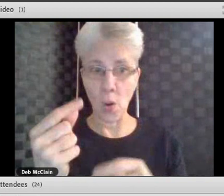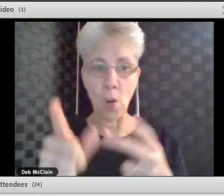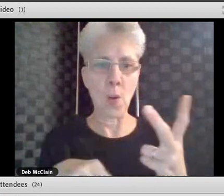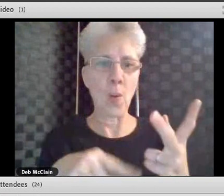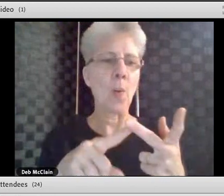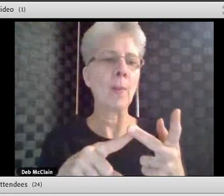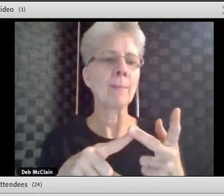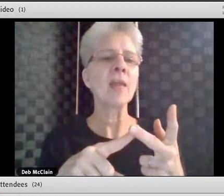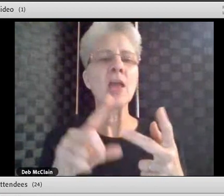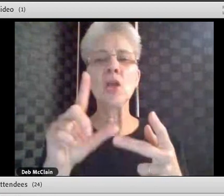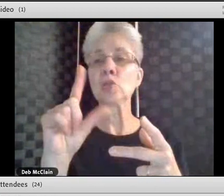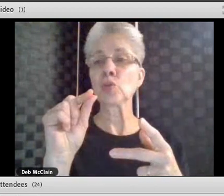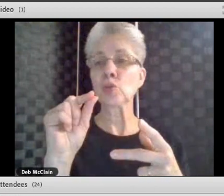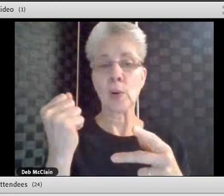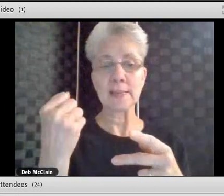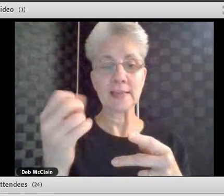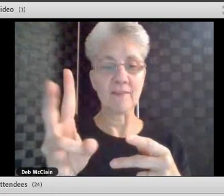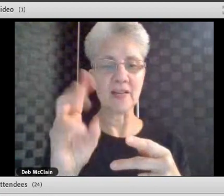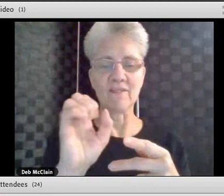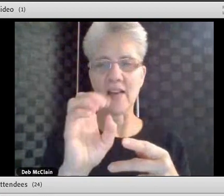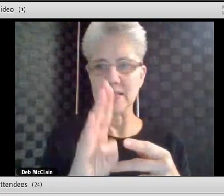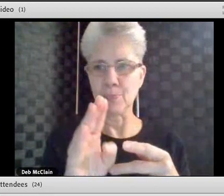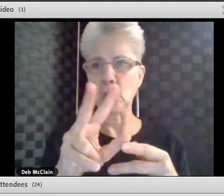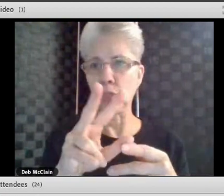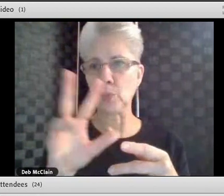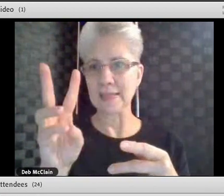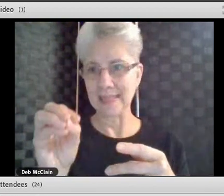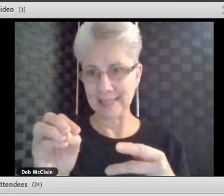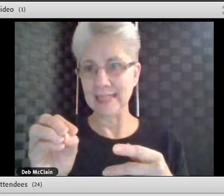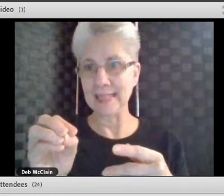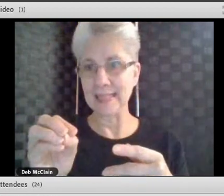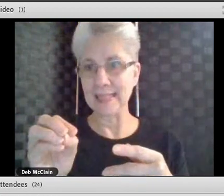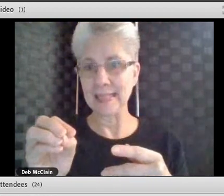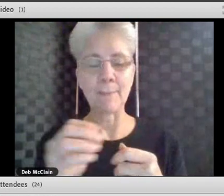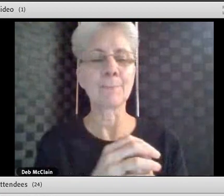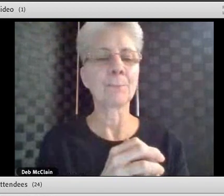and then Facebook, of course, in 2017 had 360 videos.